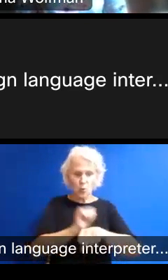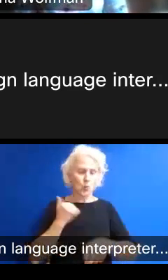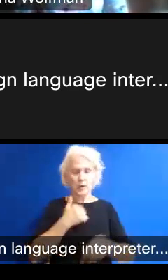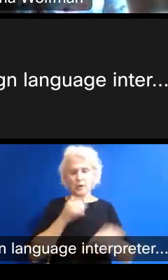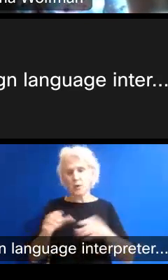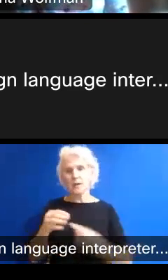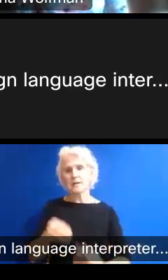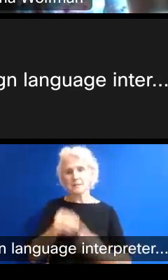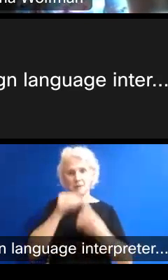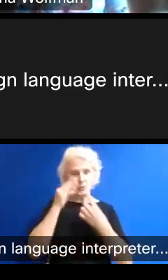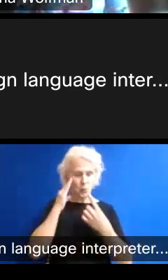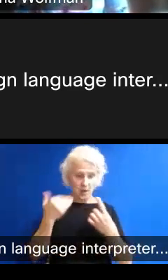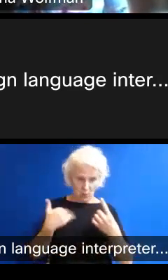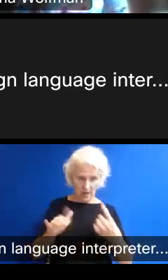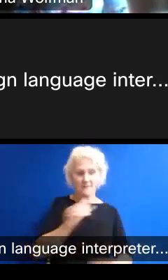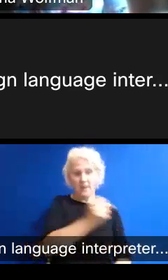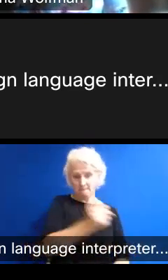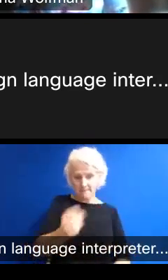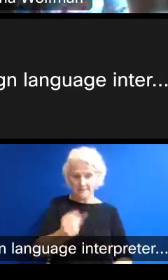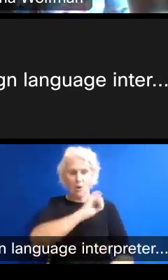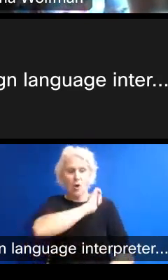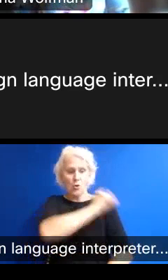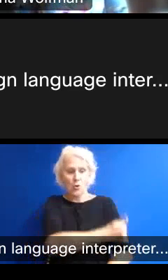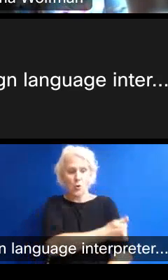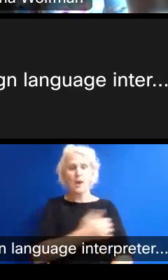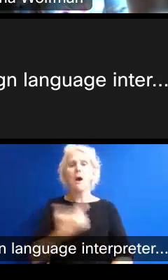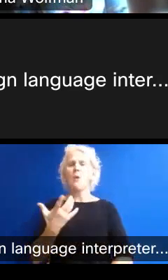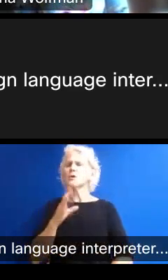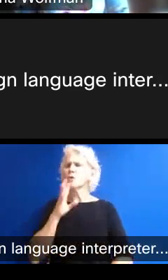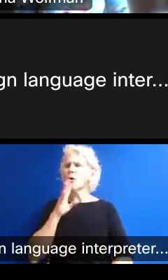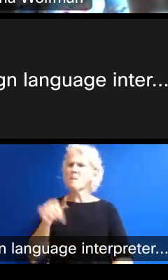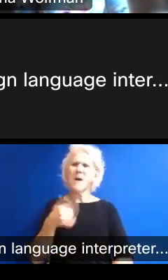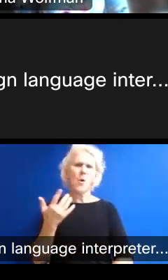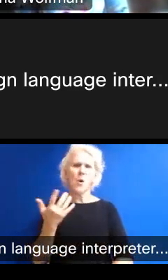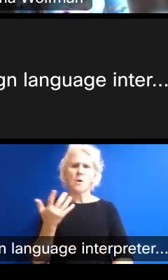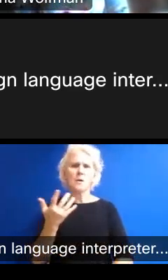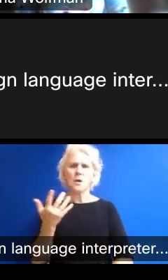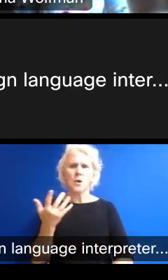that placement authority, wanted to highlight different legal permanency goals that we often